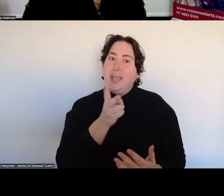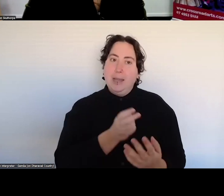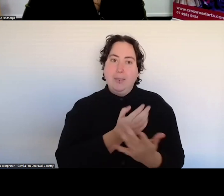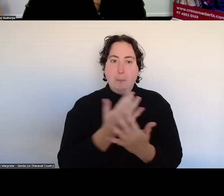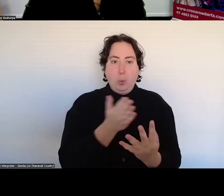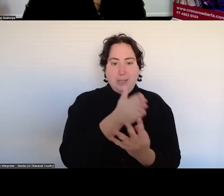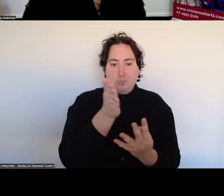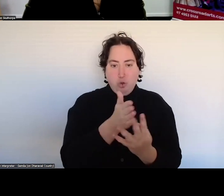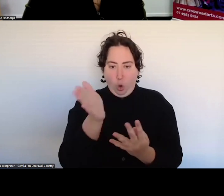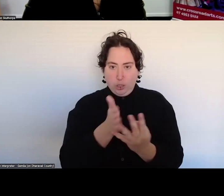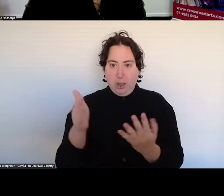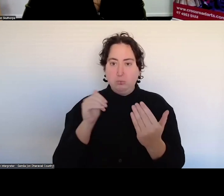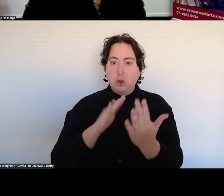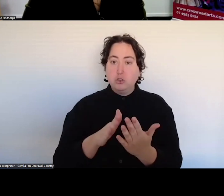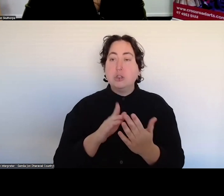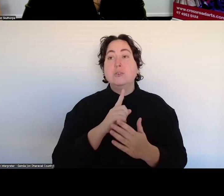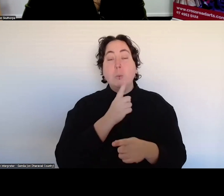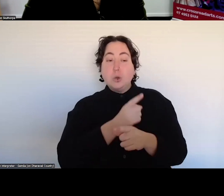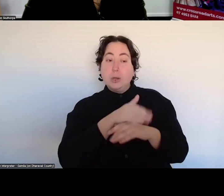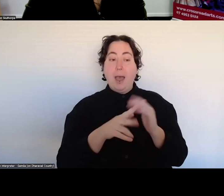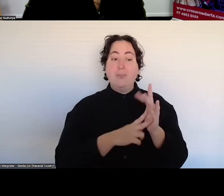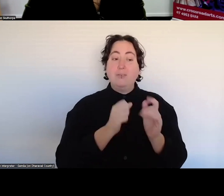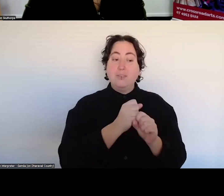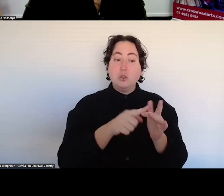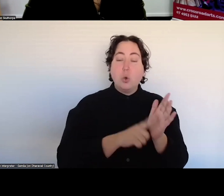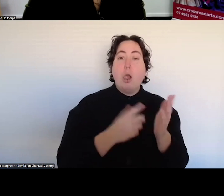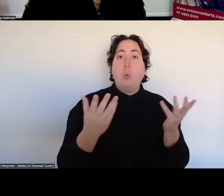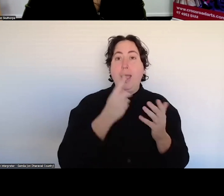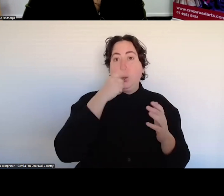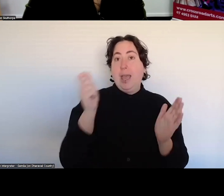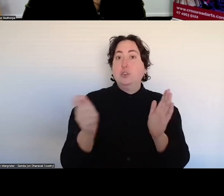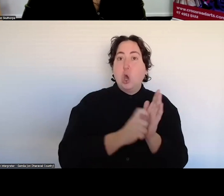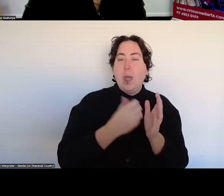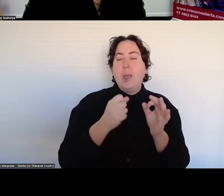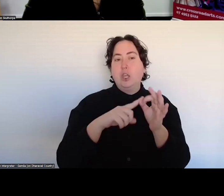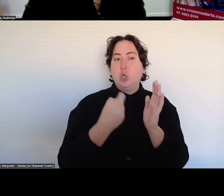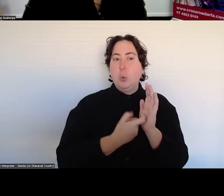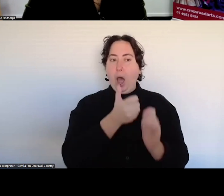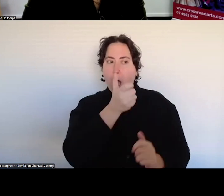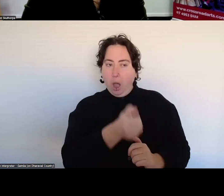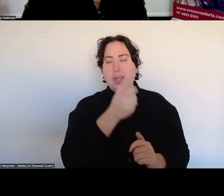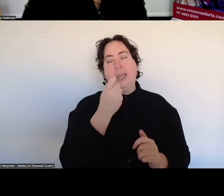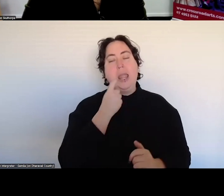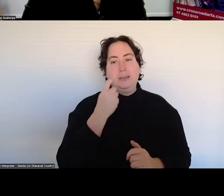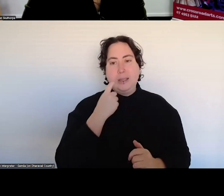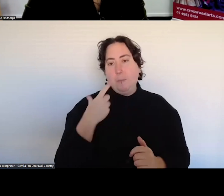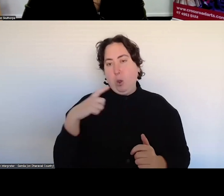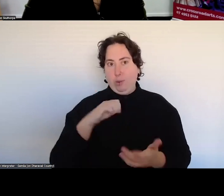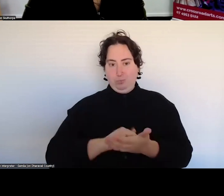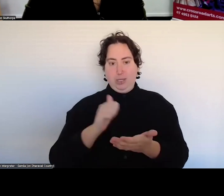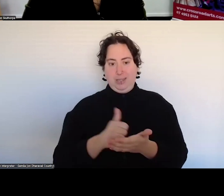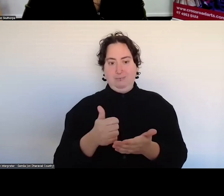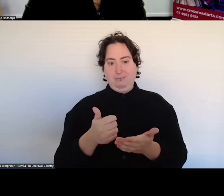we had a QR code so it was easy. We also had at the very end,